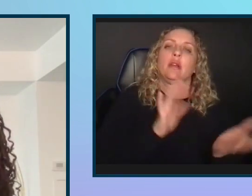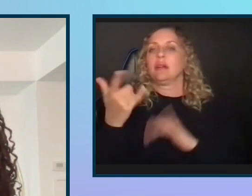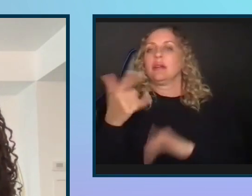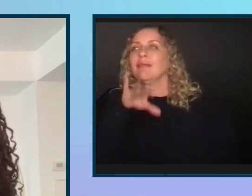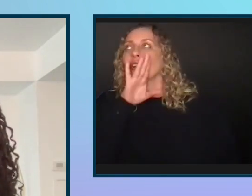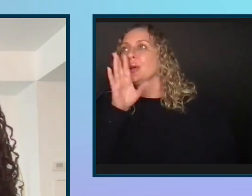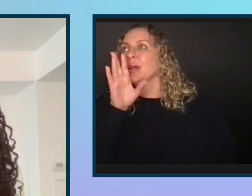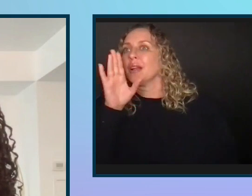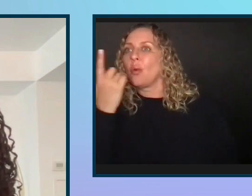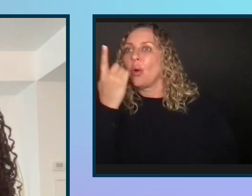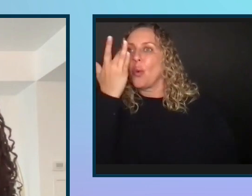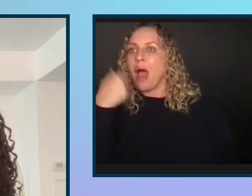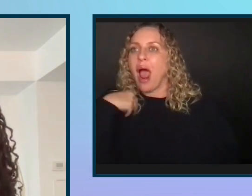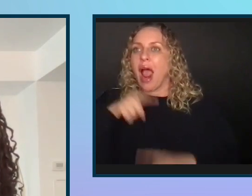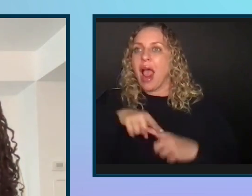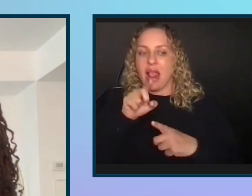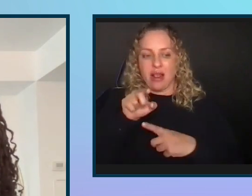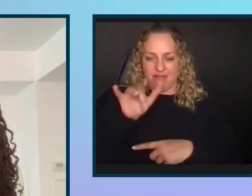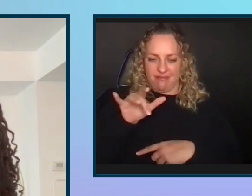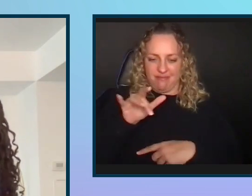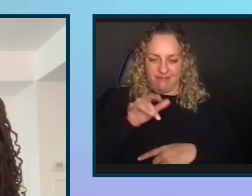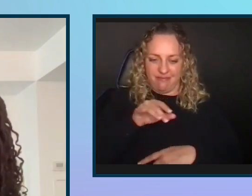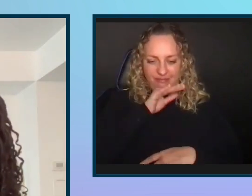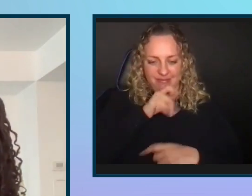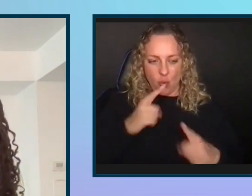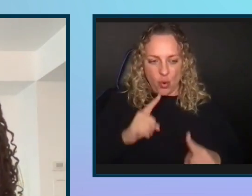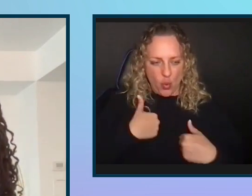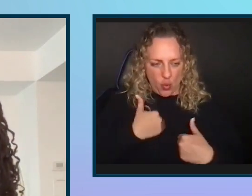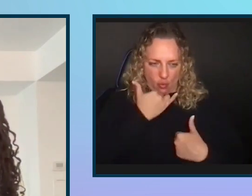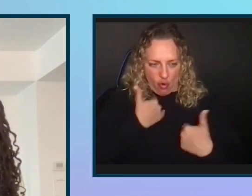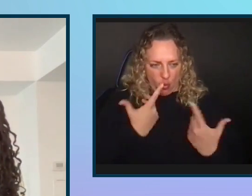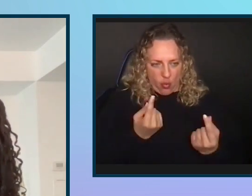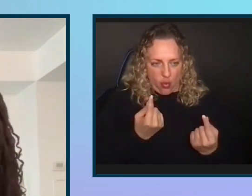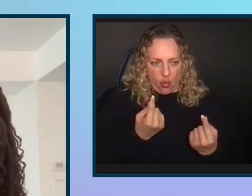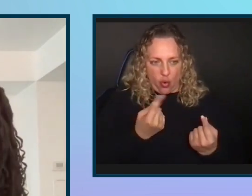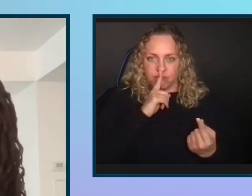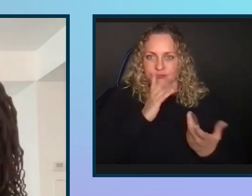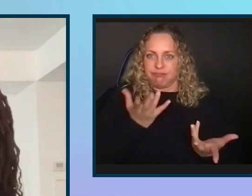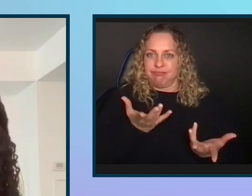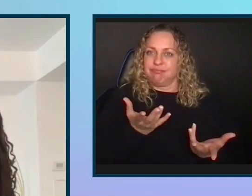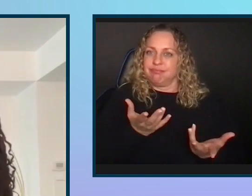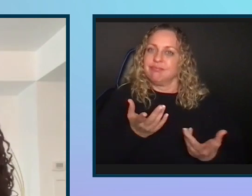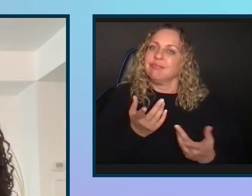why a certain button doesn't work, right, what am I doing wrong? Yeah like doing testing with users,